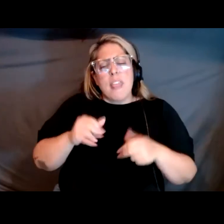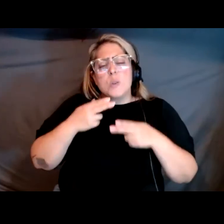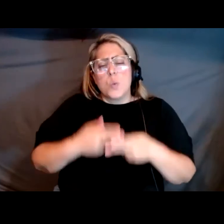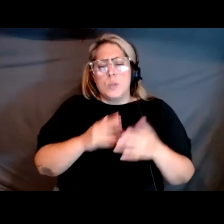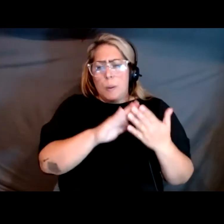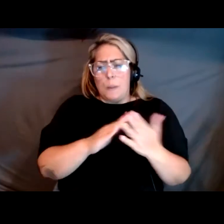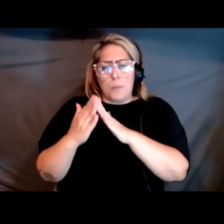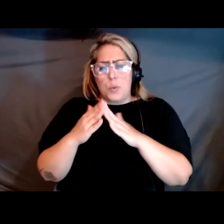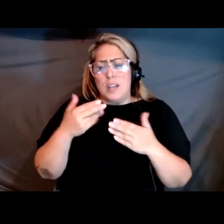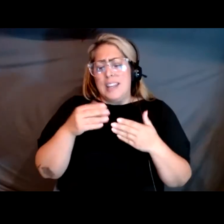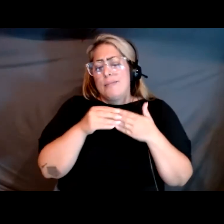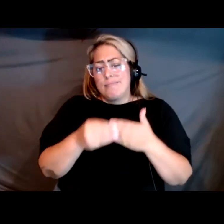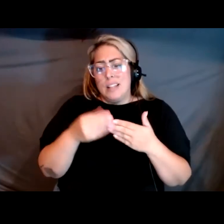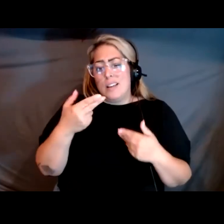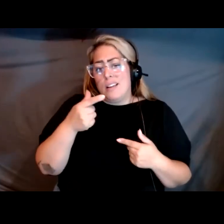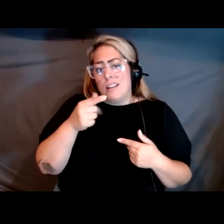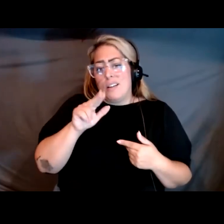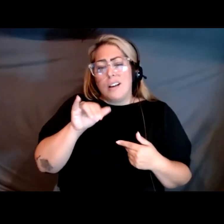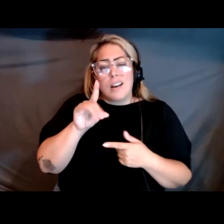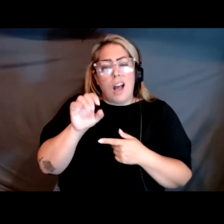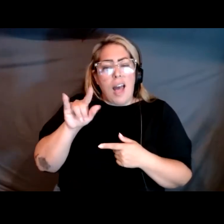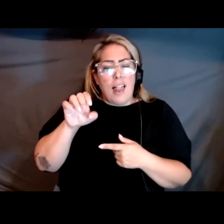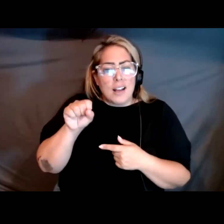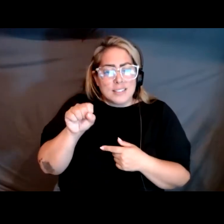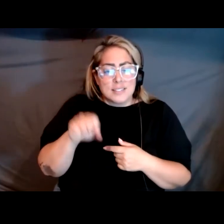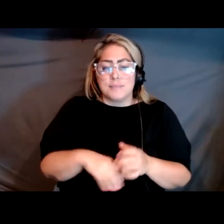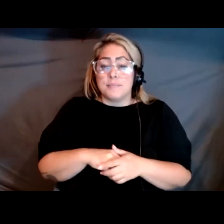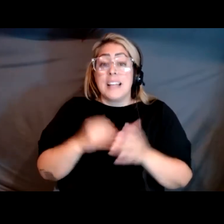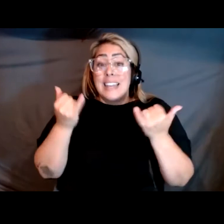And moving on to our land acknowledgment,